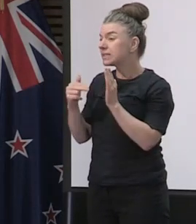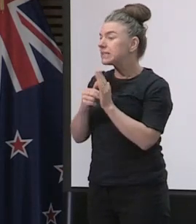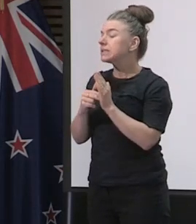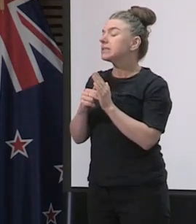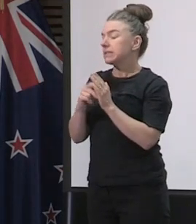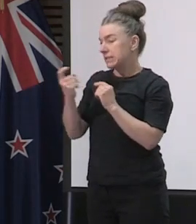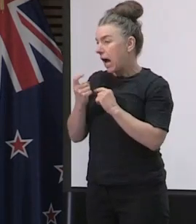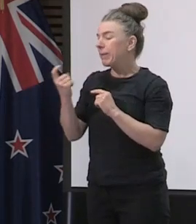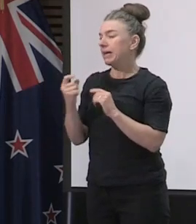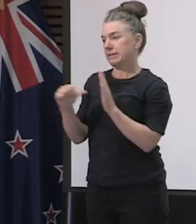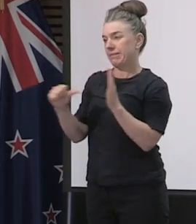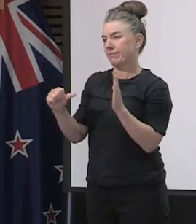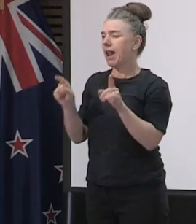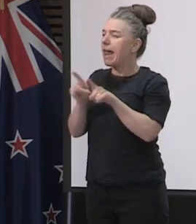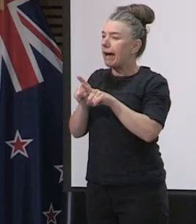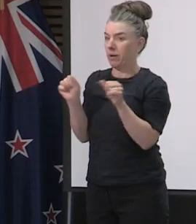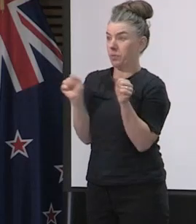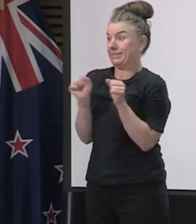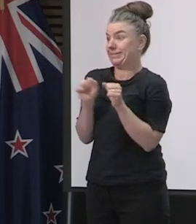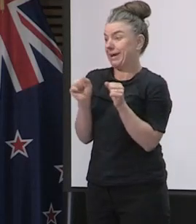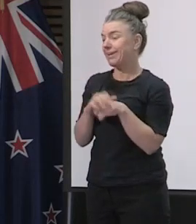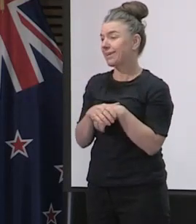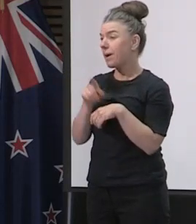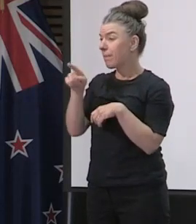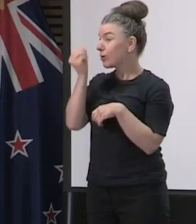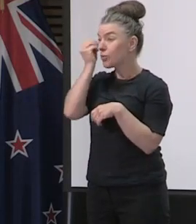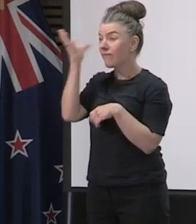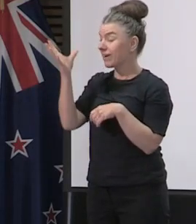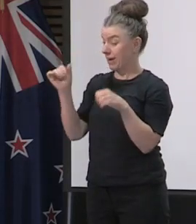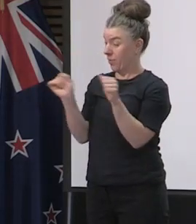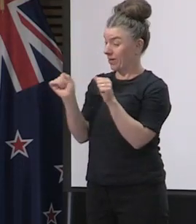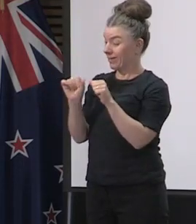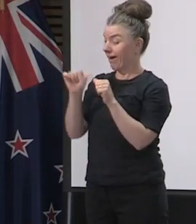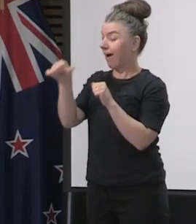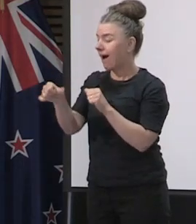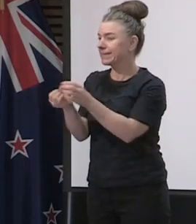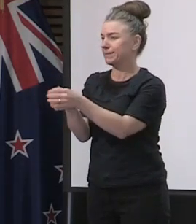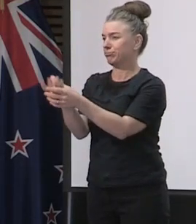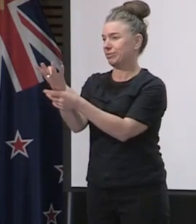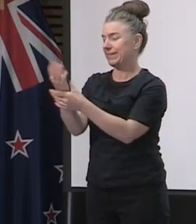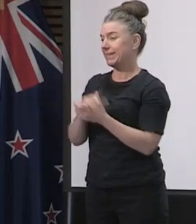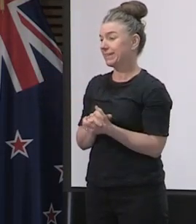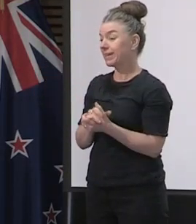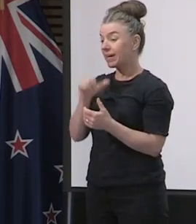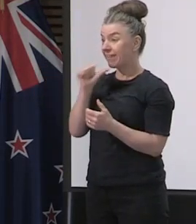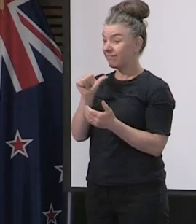New Zealand is about to enter a very tough winter. But every